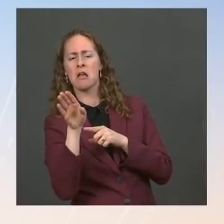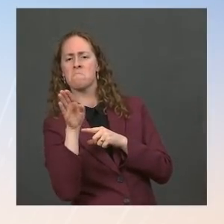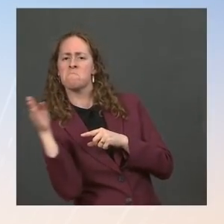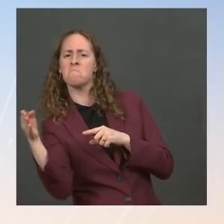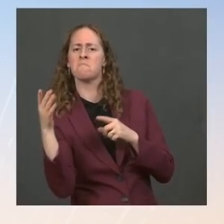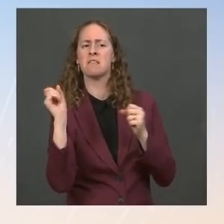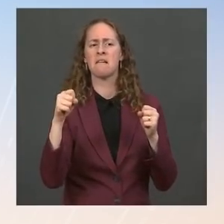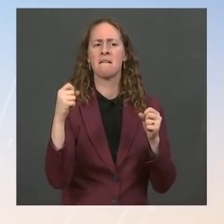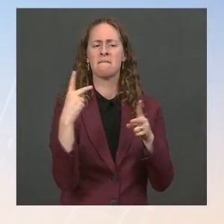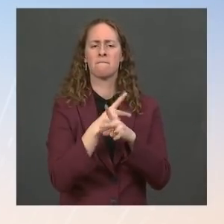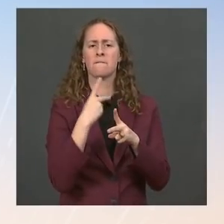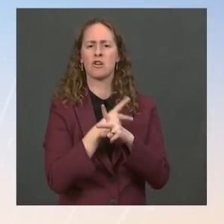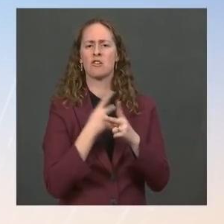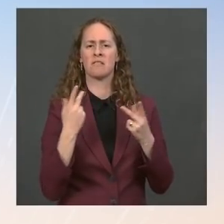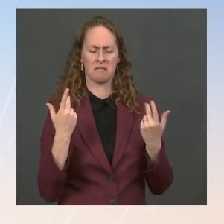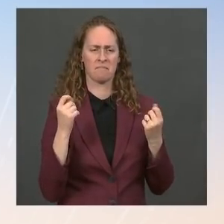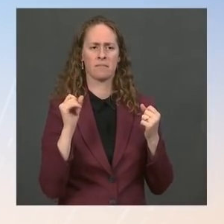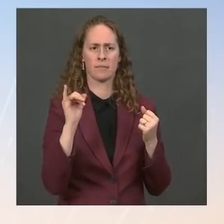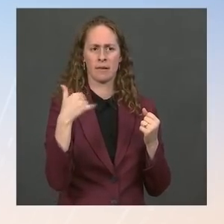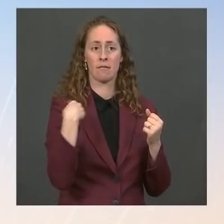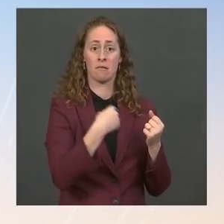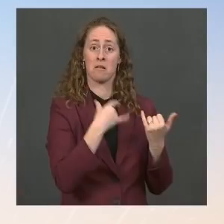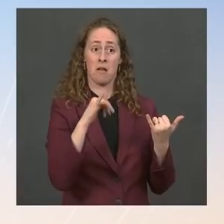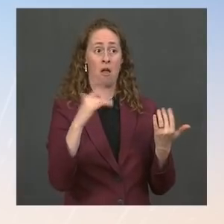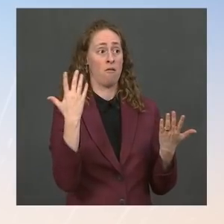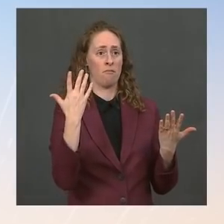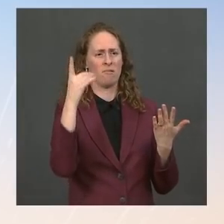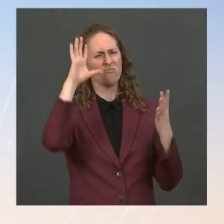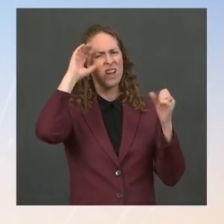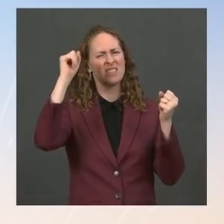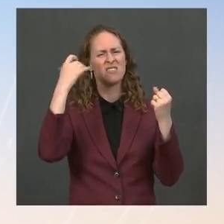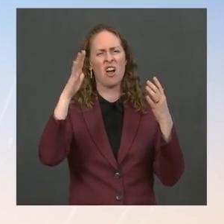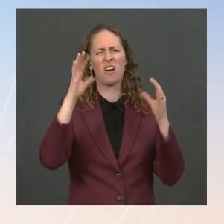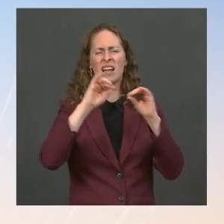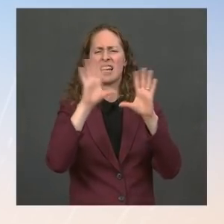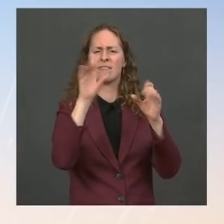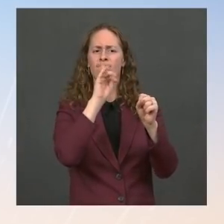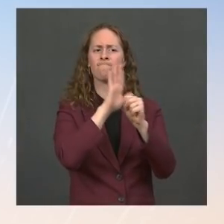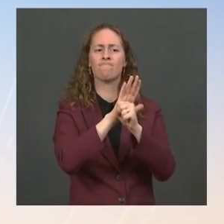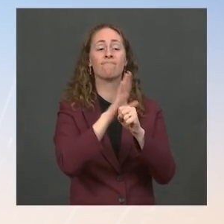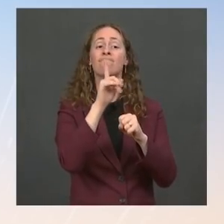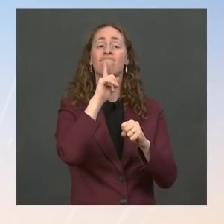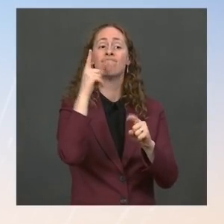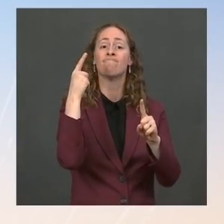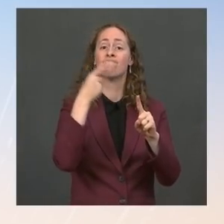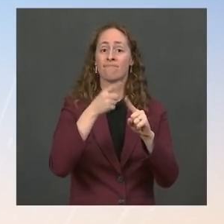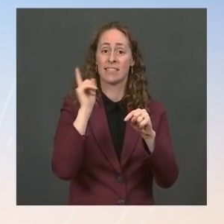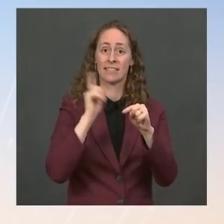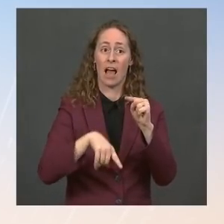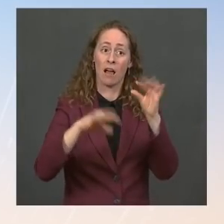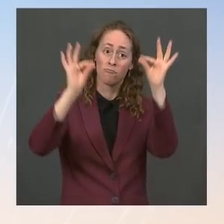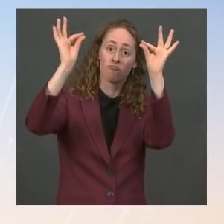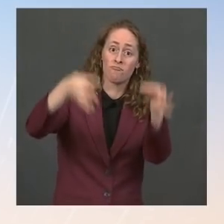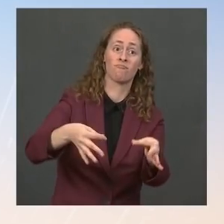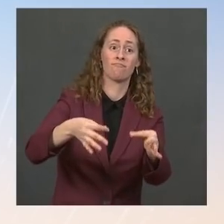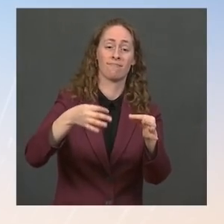I think that reflects his commitment. But, obviously, we don't determine the outcome of the parliamentarian process. Go ahead.